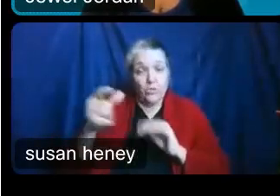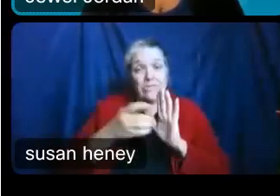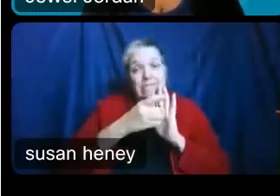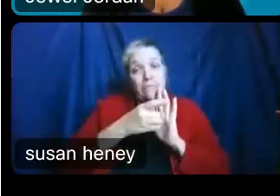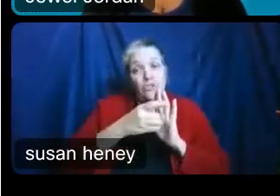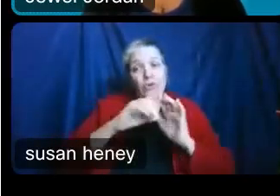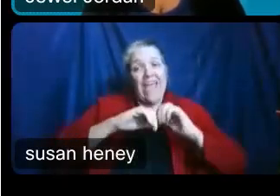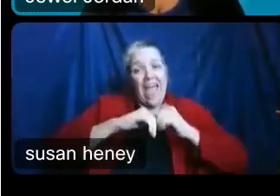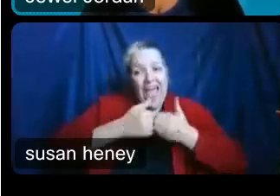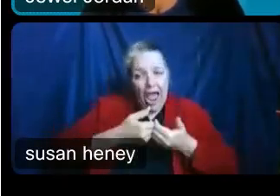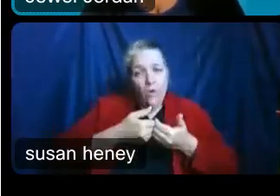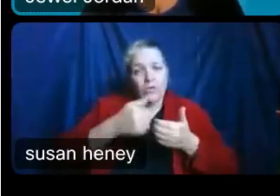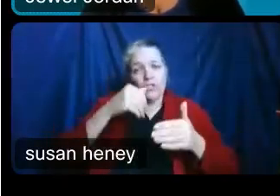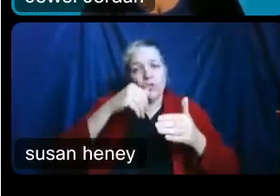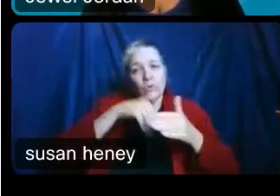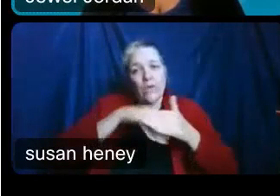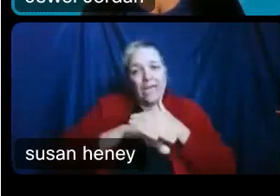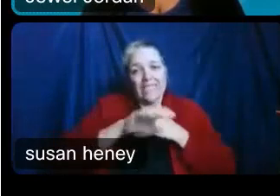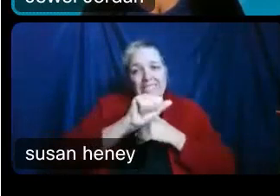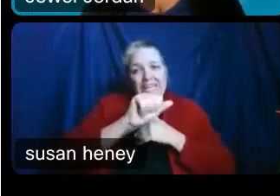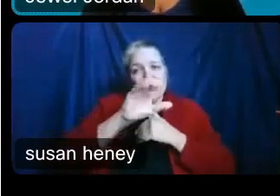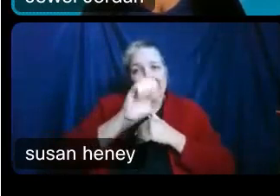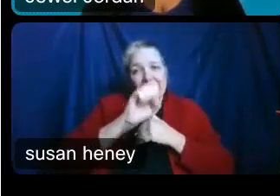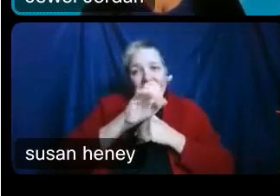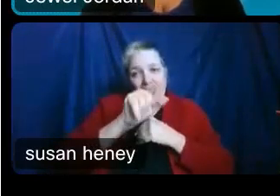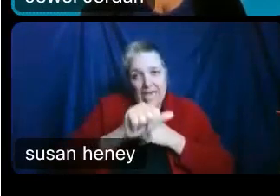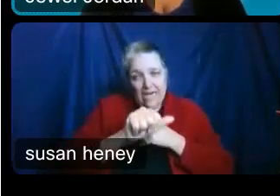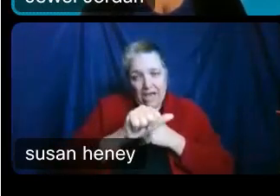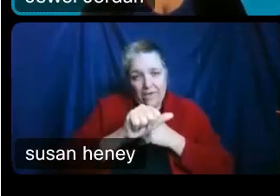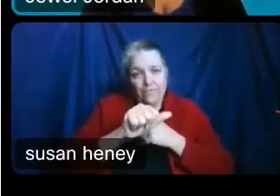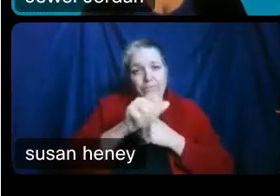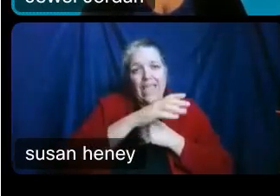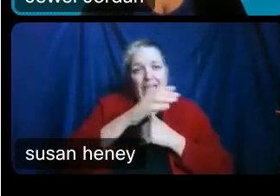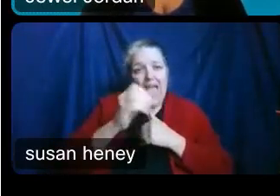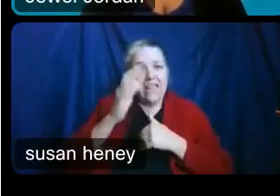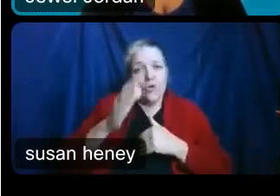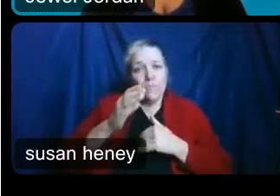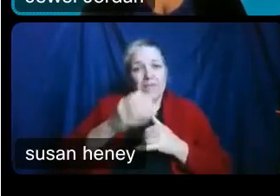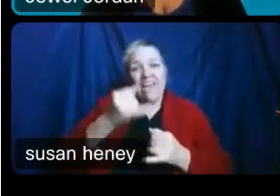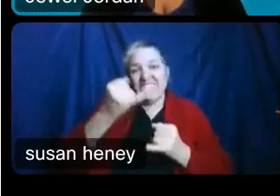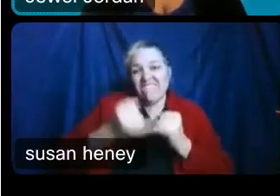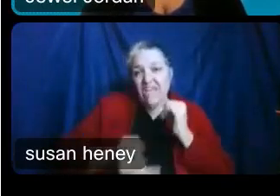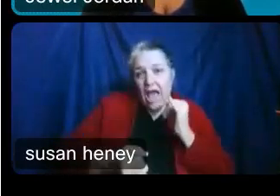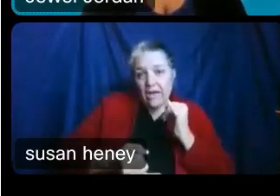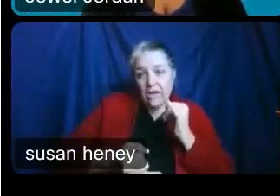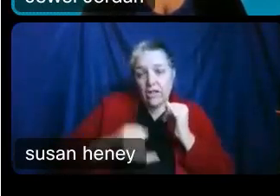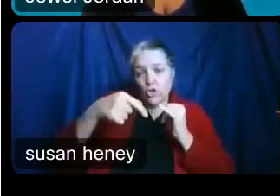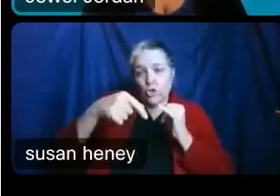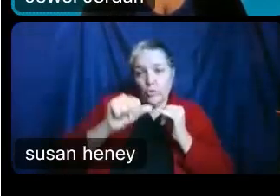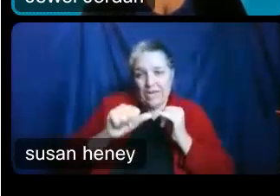ACS data and data.census.gov. And there will be a final question-and-answer session after